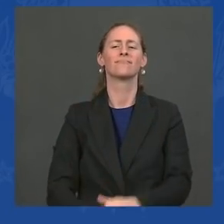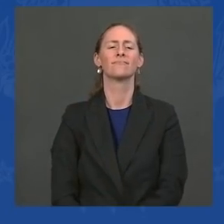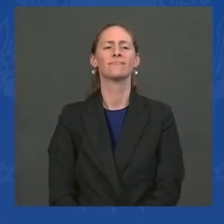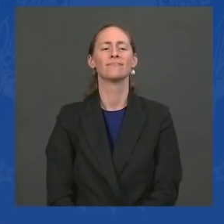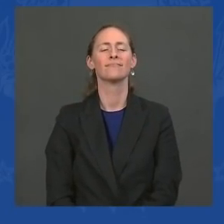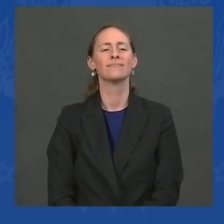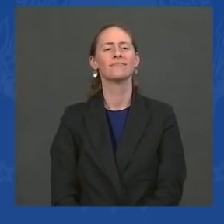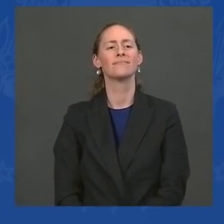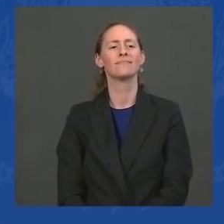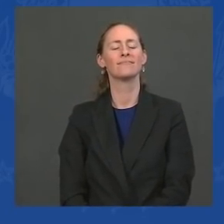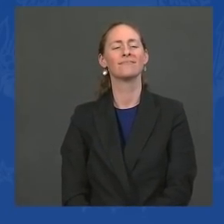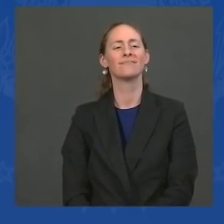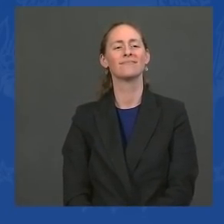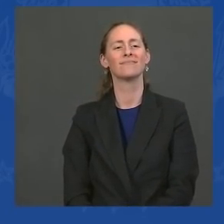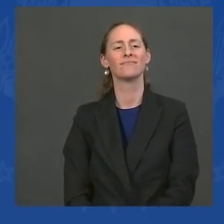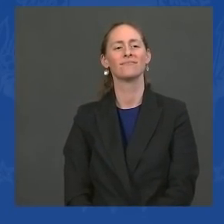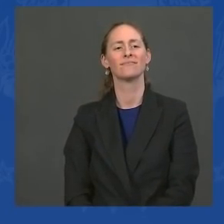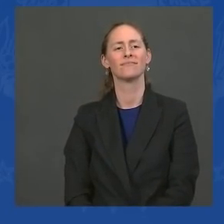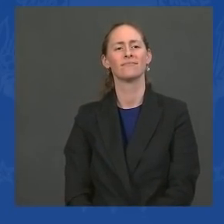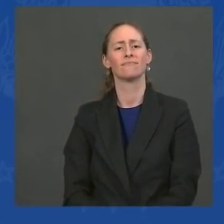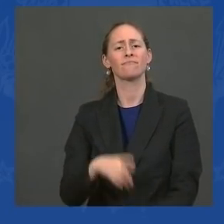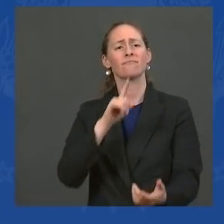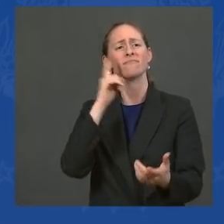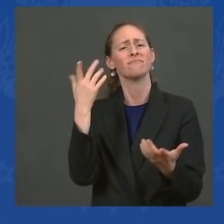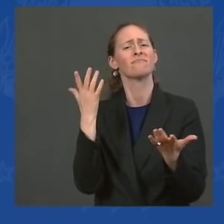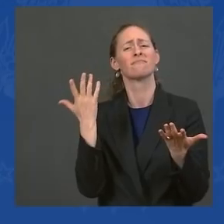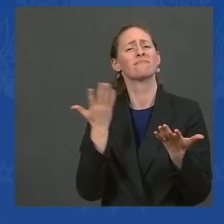to conserve and restore the lands, waters,